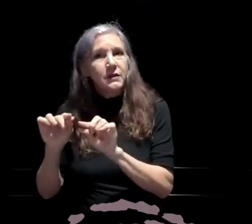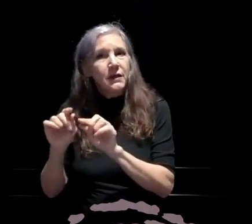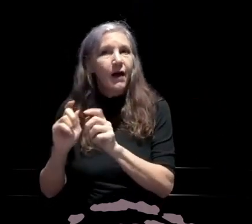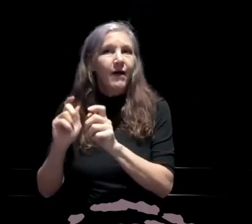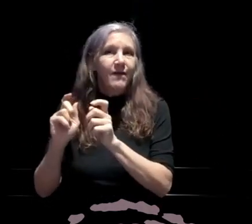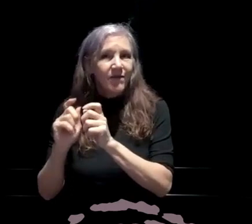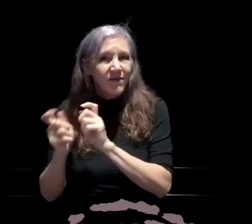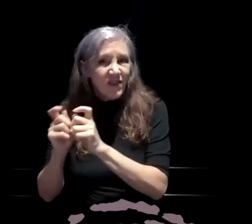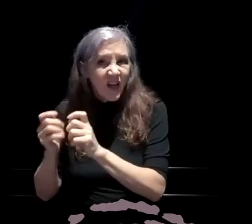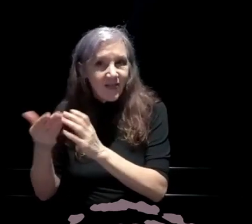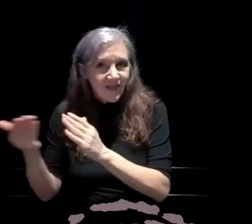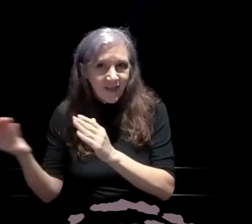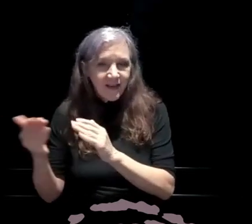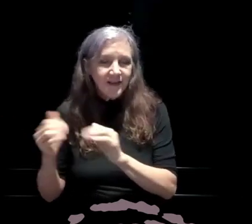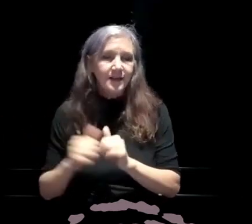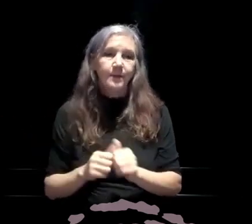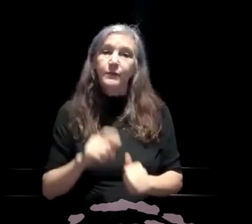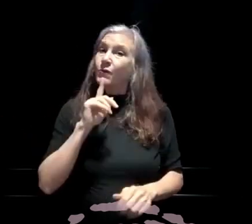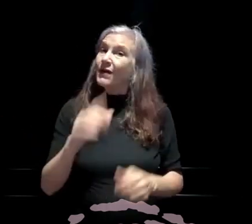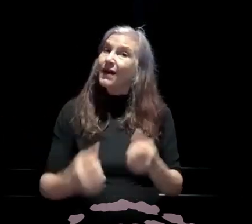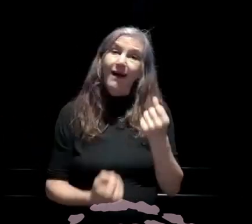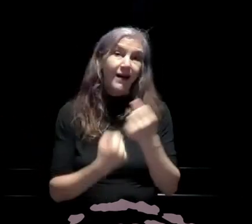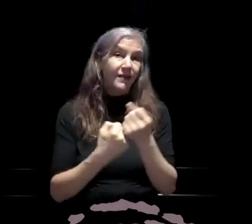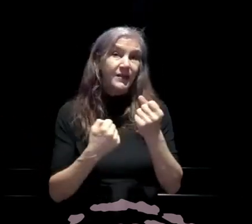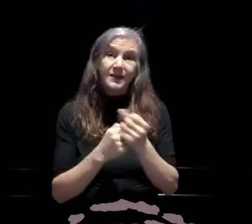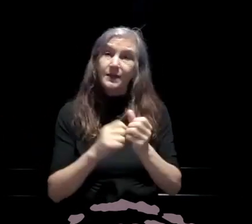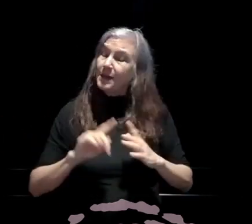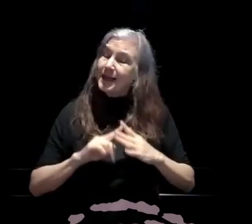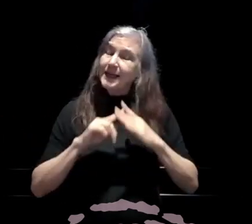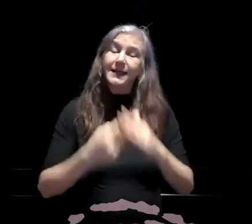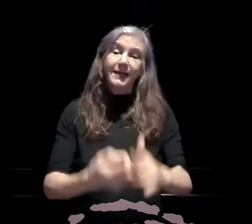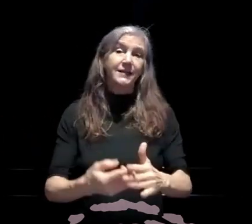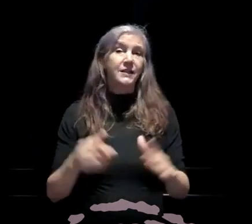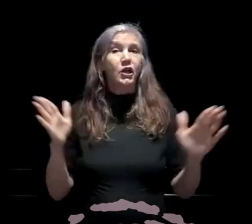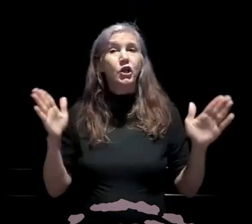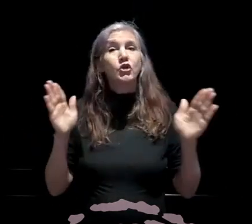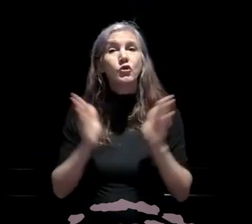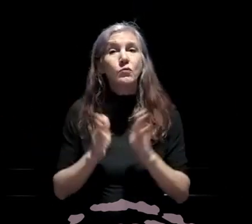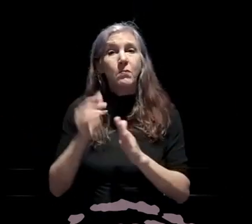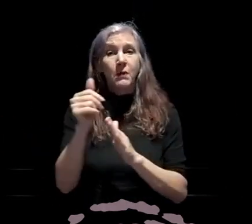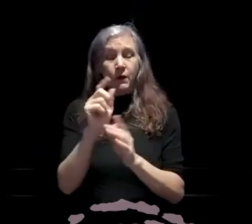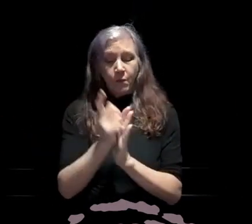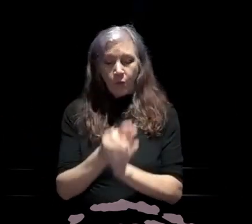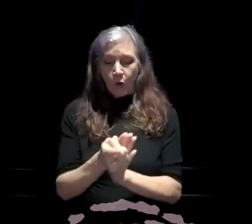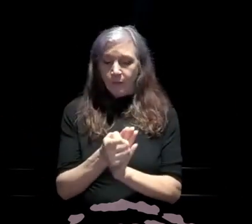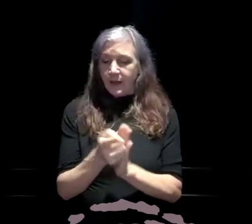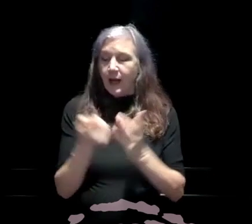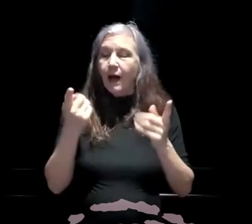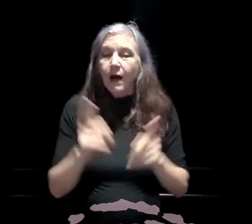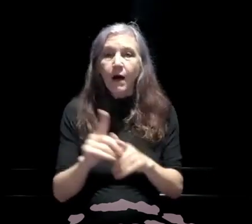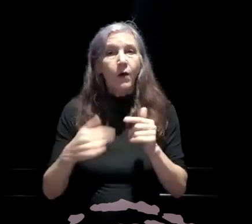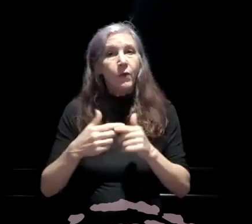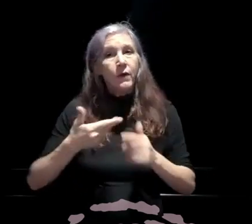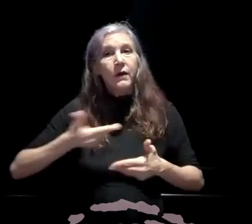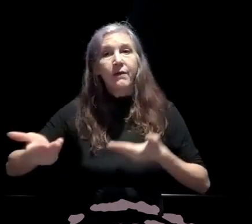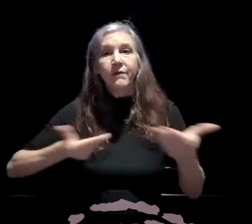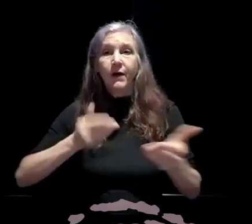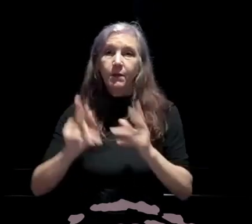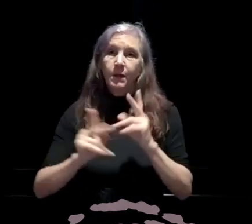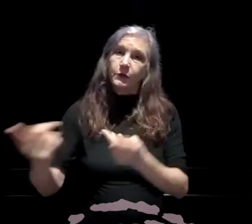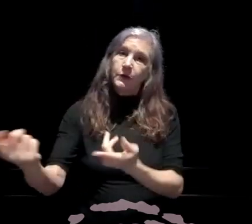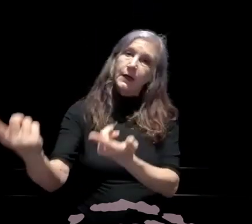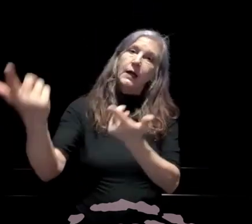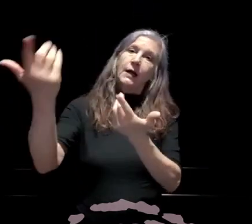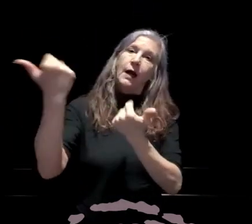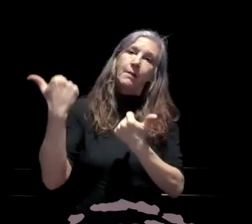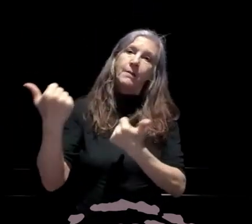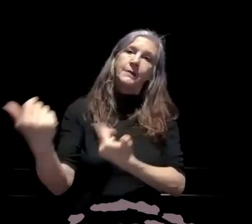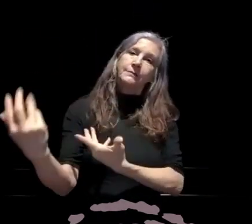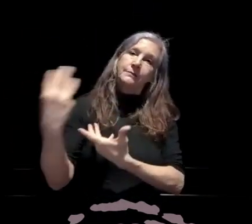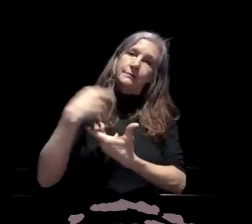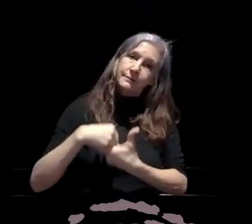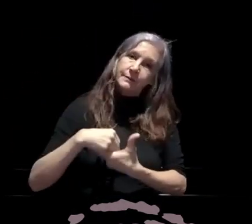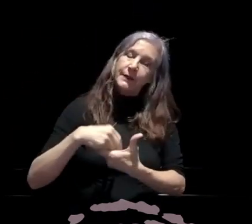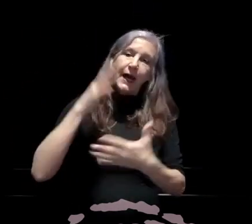In self-advocacy it begins in the smallest of moments. It begins when we invite people to come in and choose to be a part of the work.